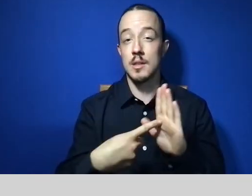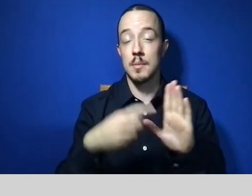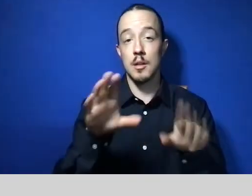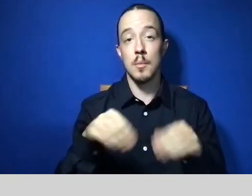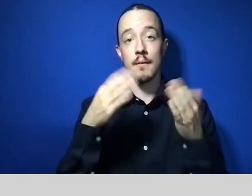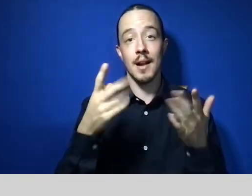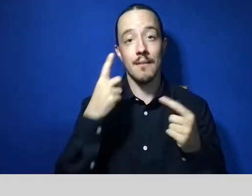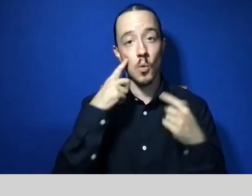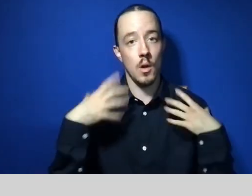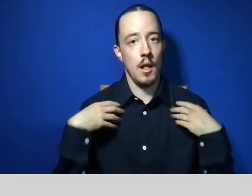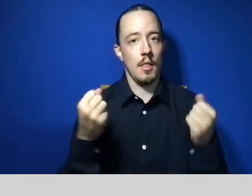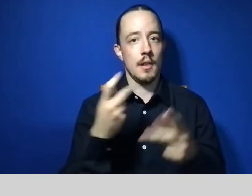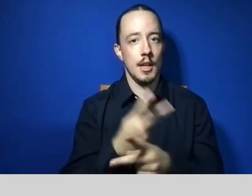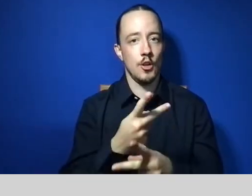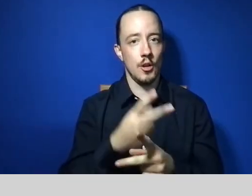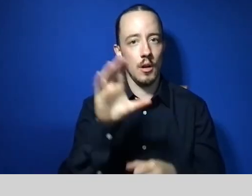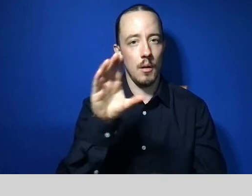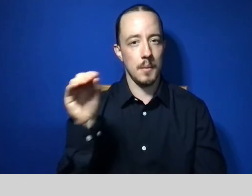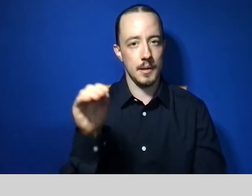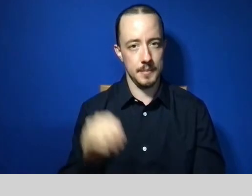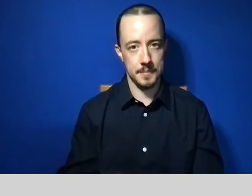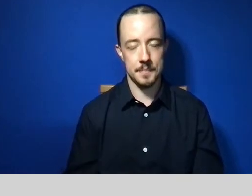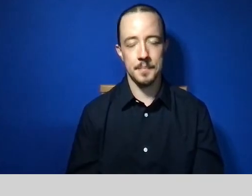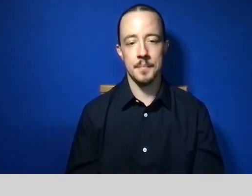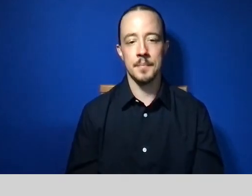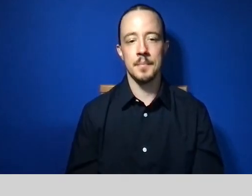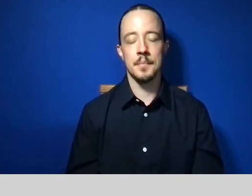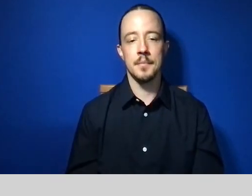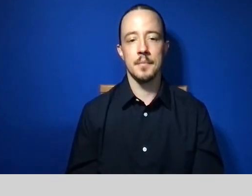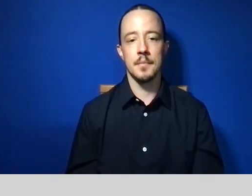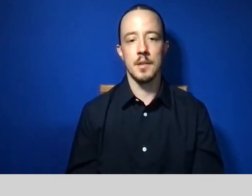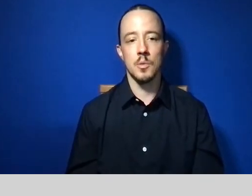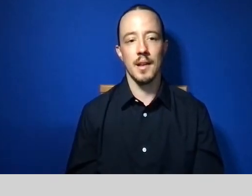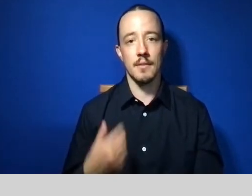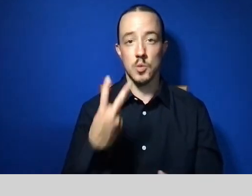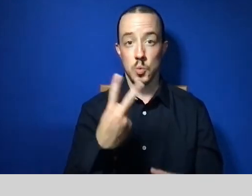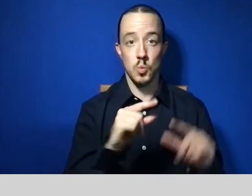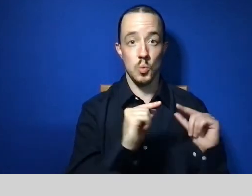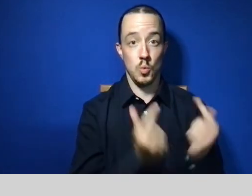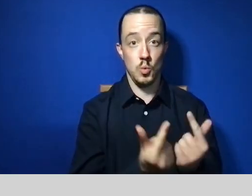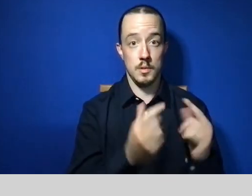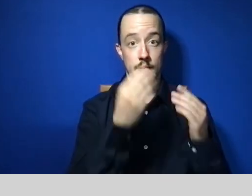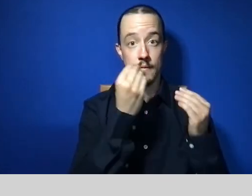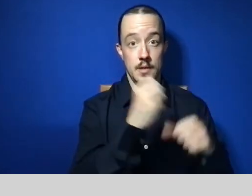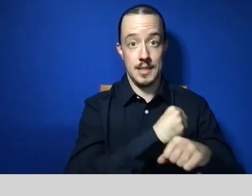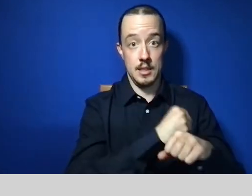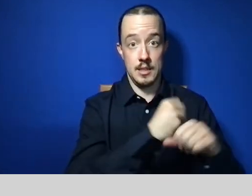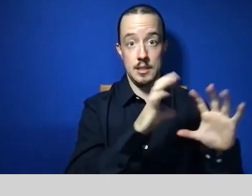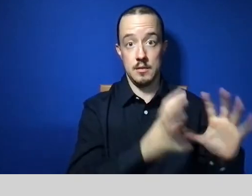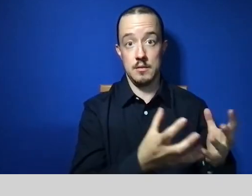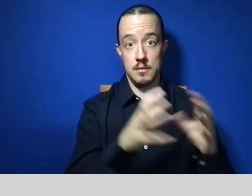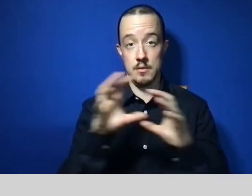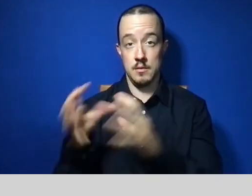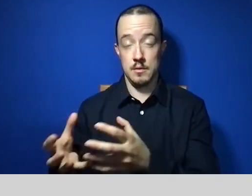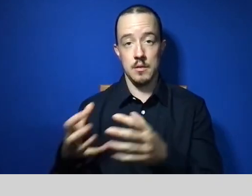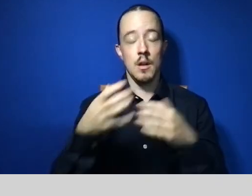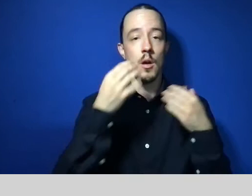providers for health care, that is, so we're looking at two different data sets. The first is a provider for information.